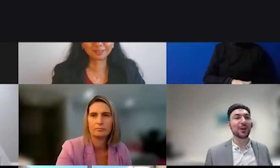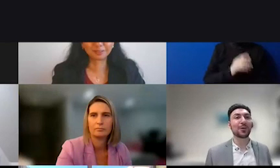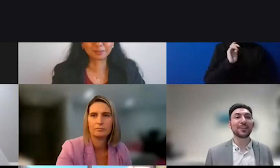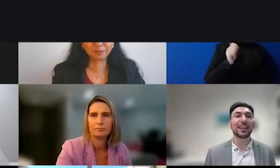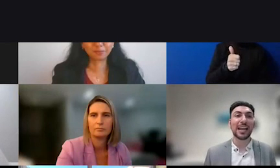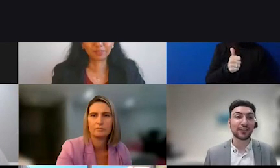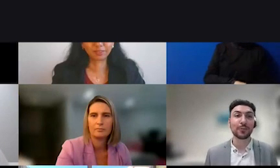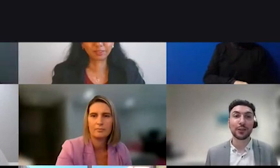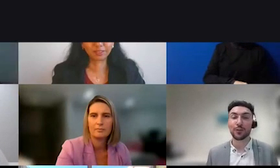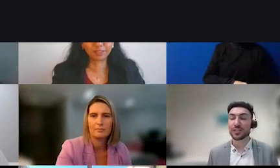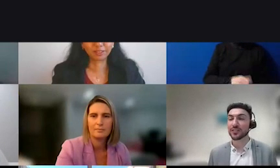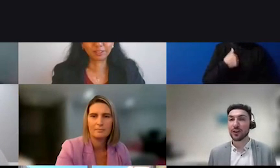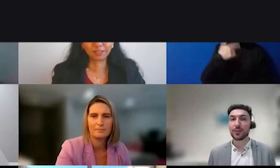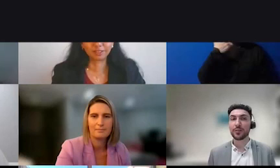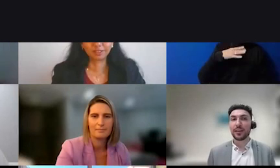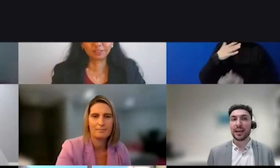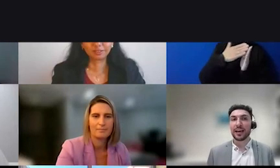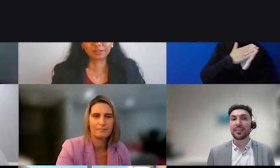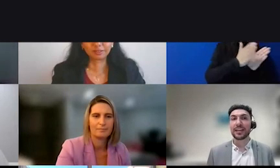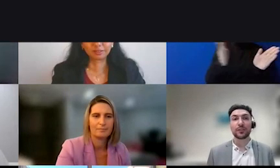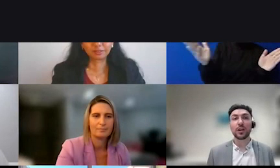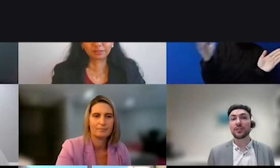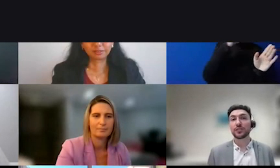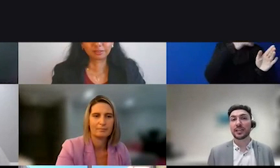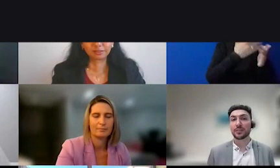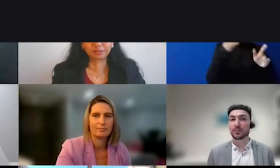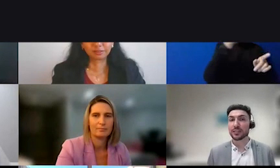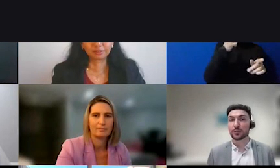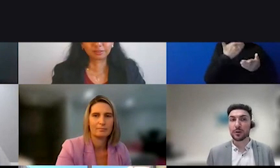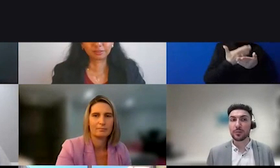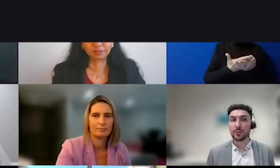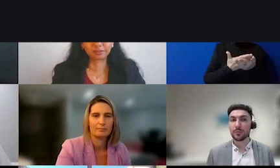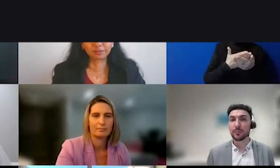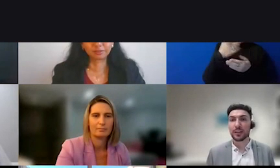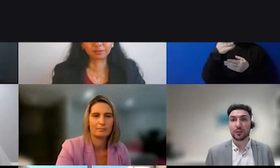look I want everybody watching to know uh that if you have a new South Wells legal problem then